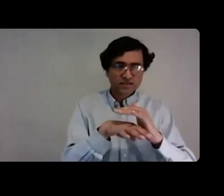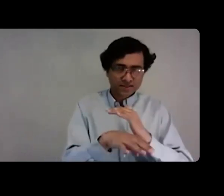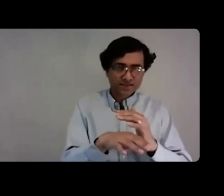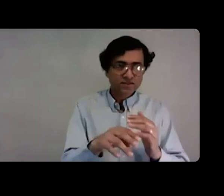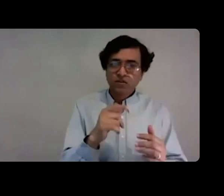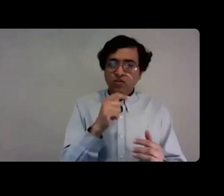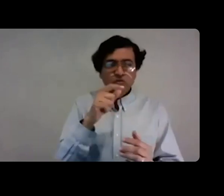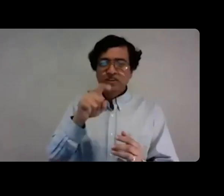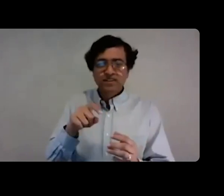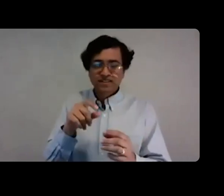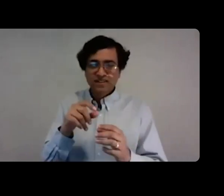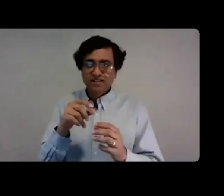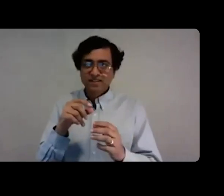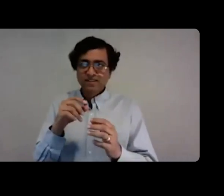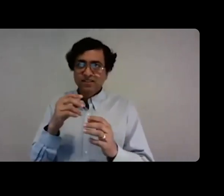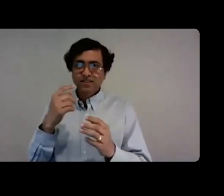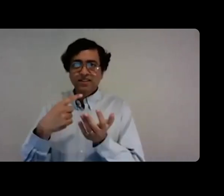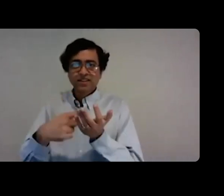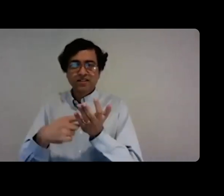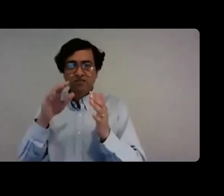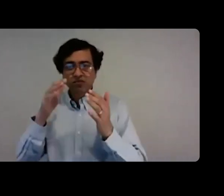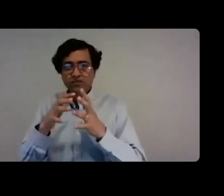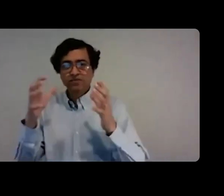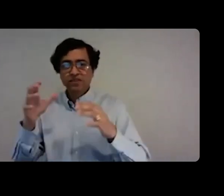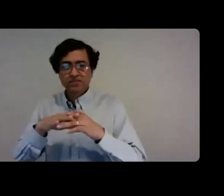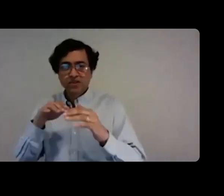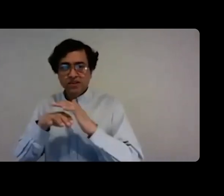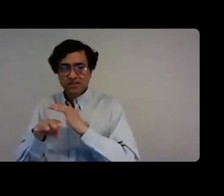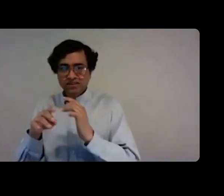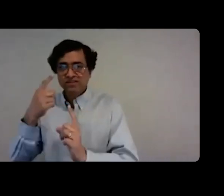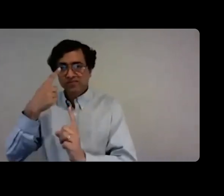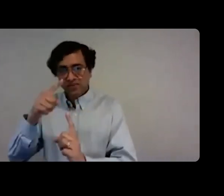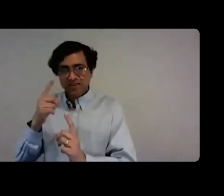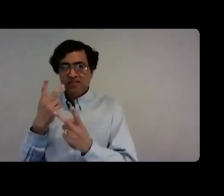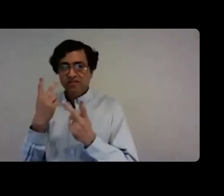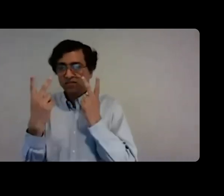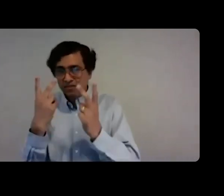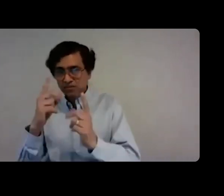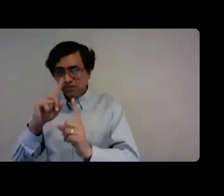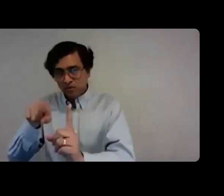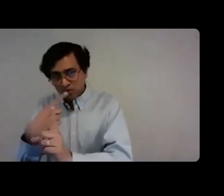We've got the interpreter. We've got the captions. We have all the students.